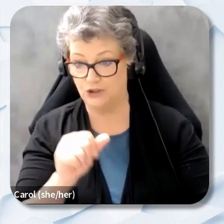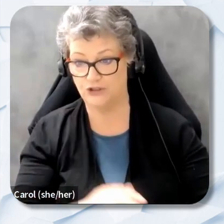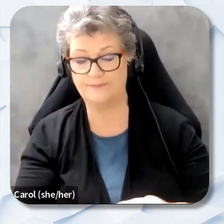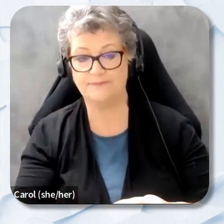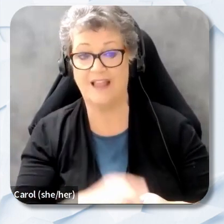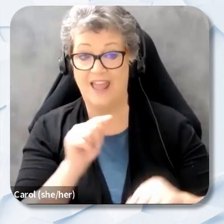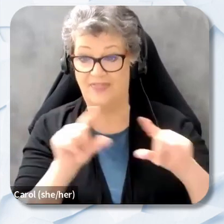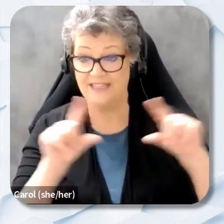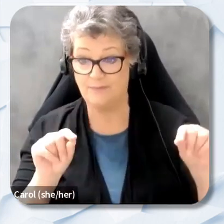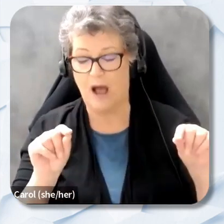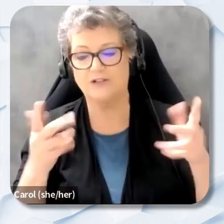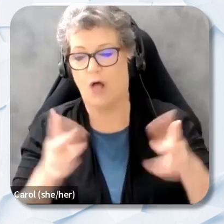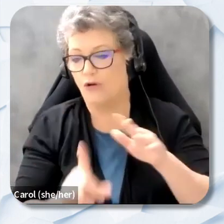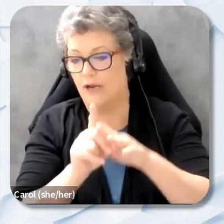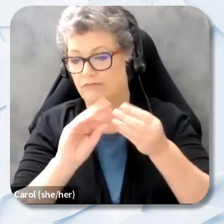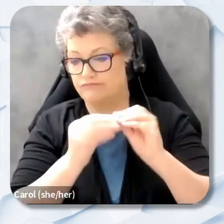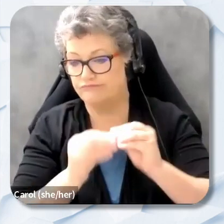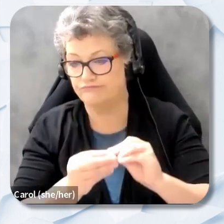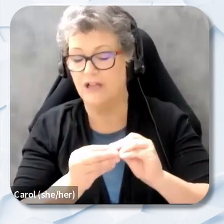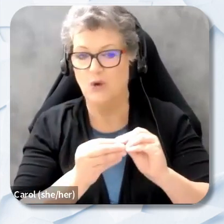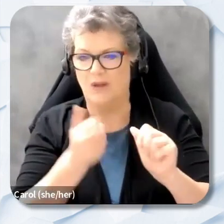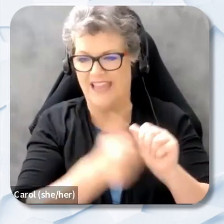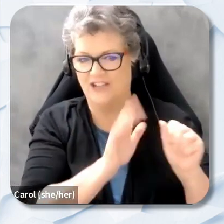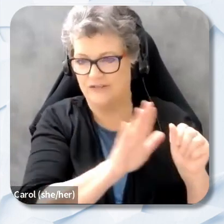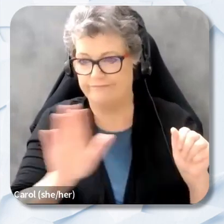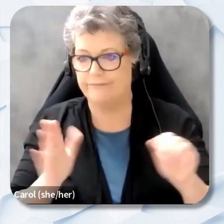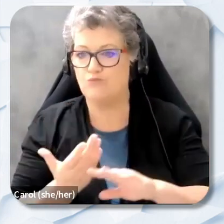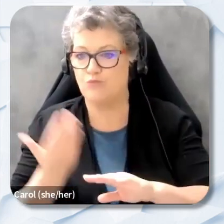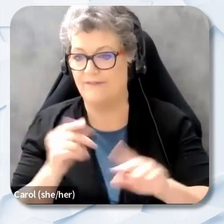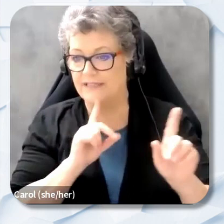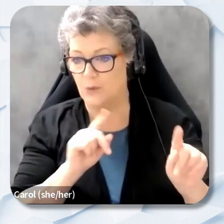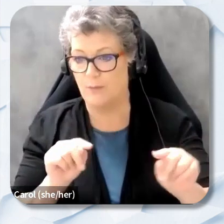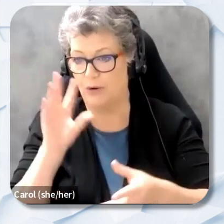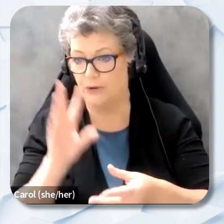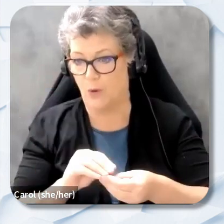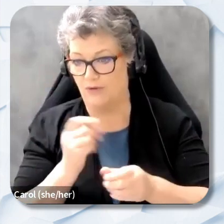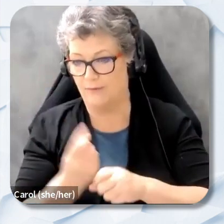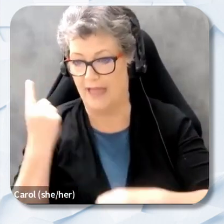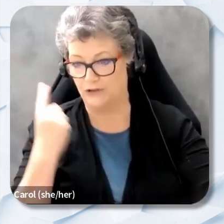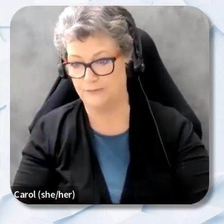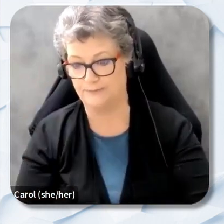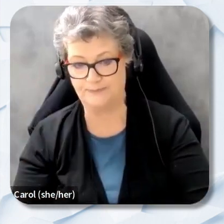This box will be prepopulated with each LEAs previously reported total from last year's reporting.